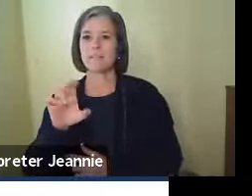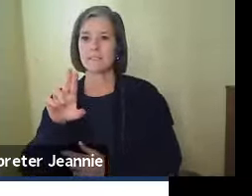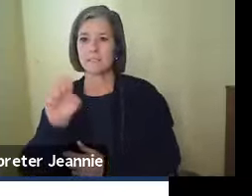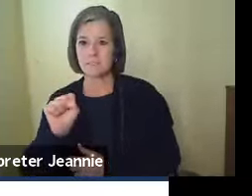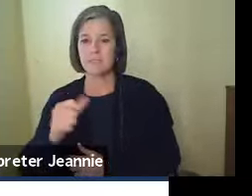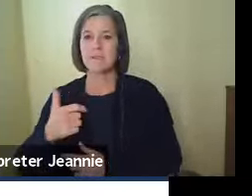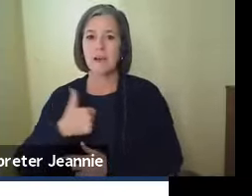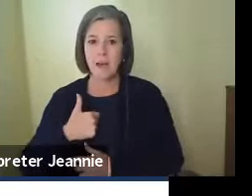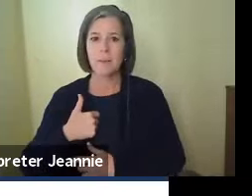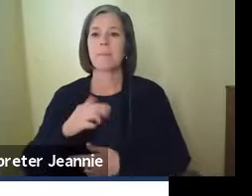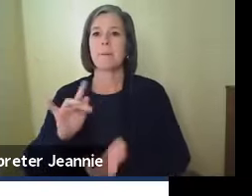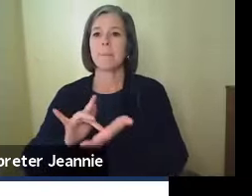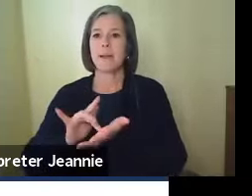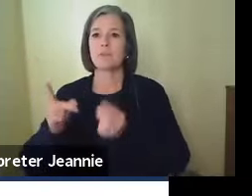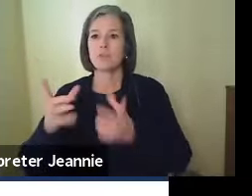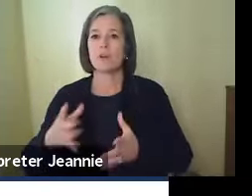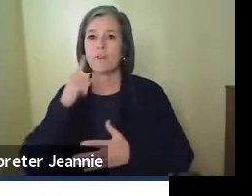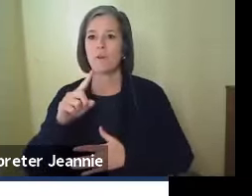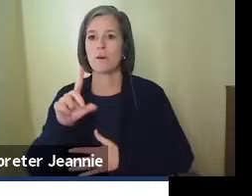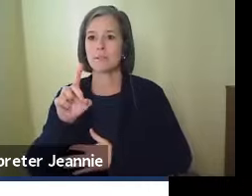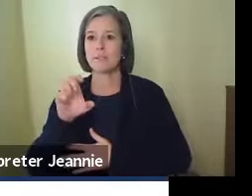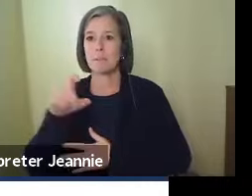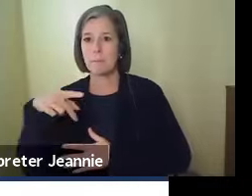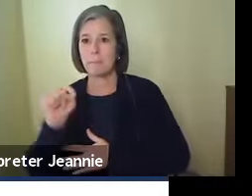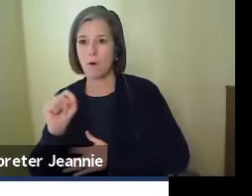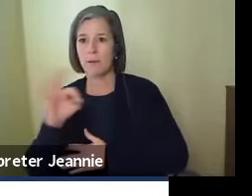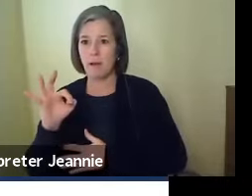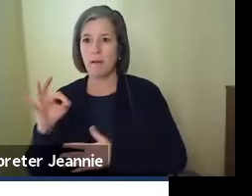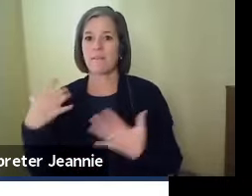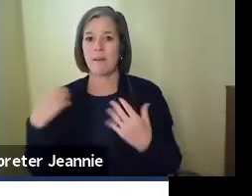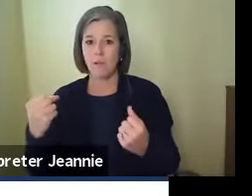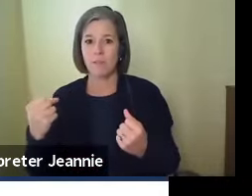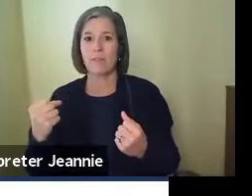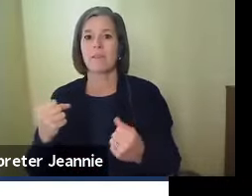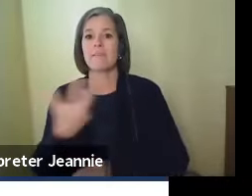Department of Health -- Vaccine Preventable Diseases and Immunization Program.